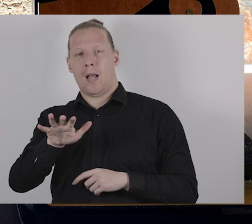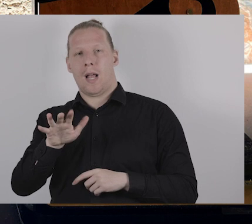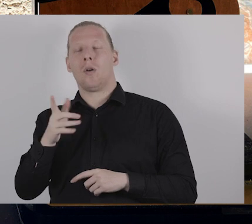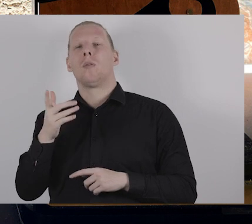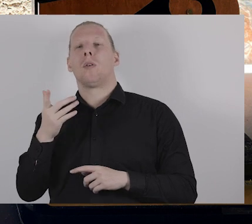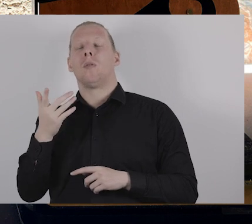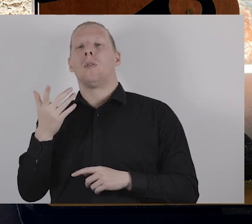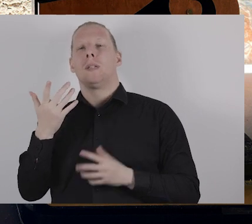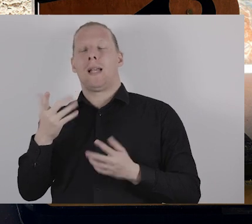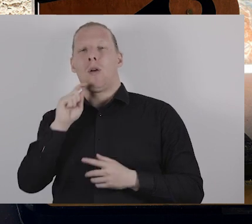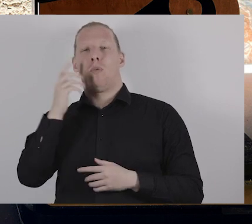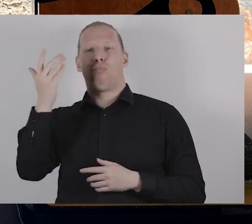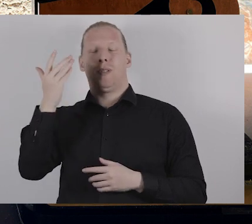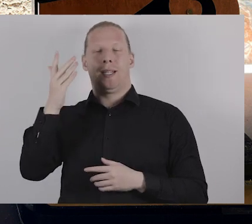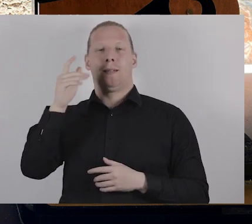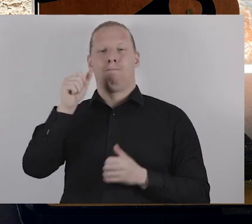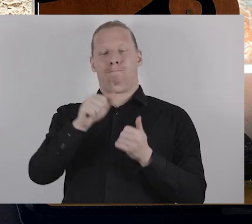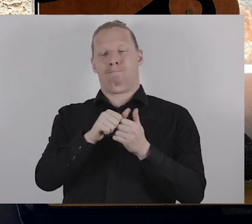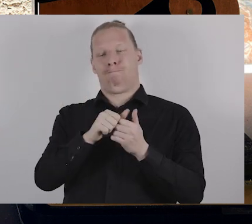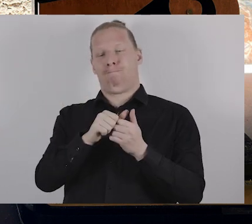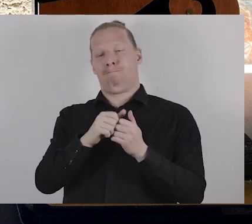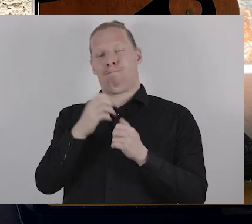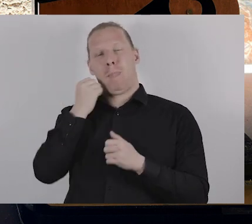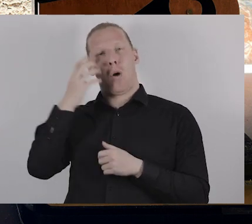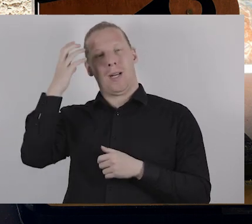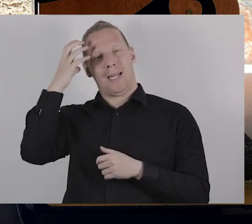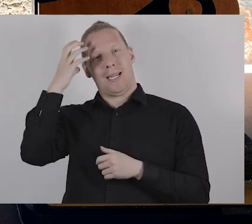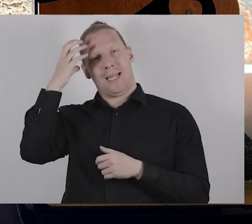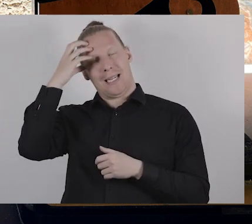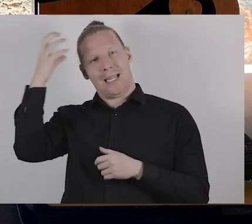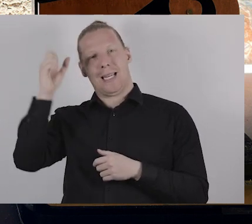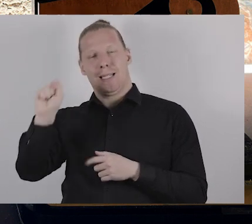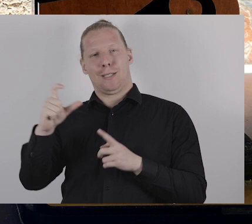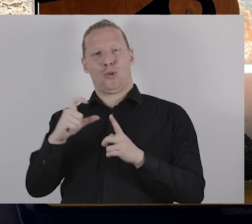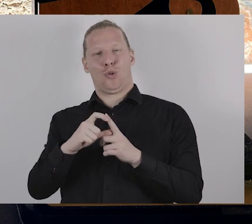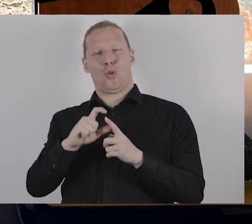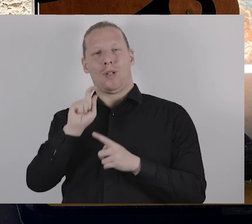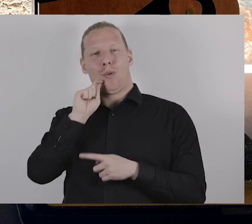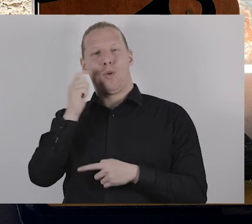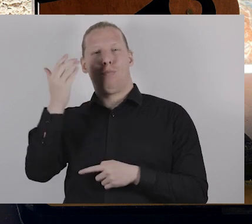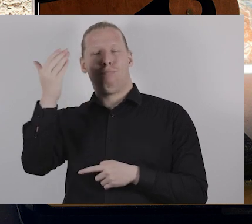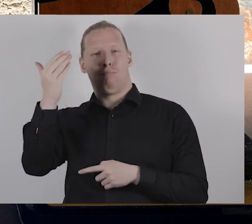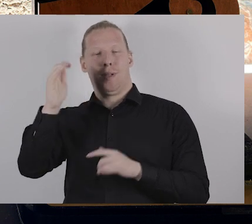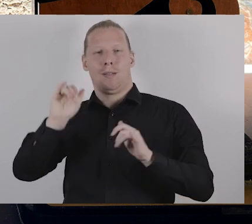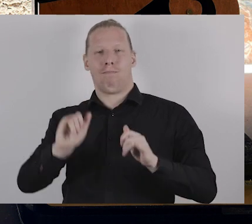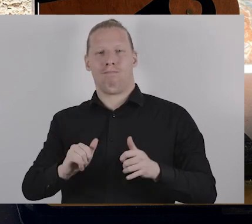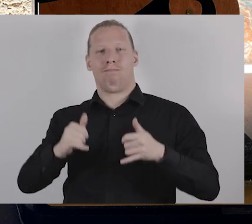and daughter of King Tūheitia, Te Puhi Ariki Ngaa Wai hono i te poo.